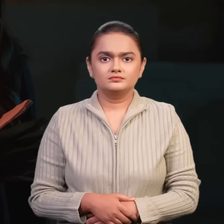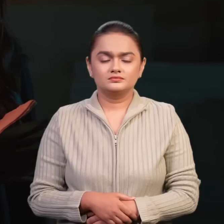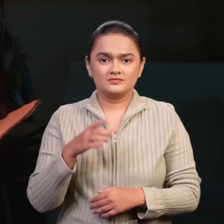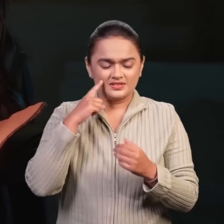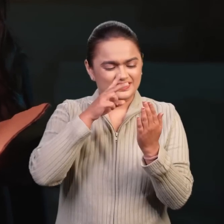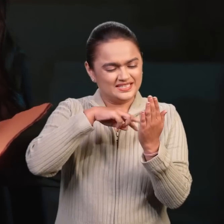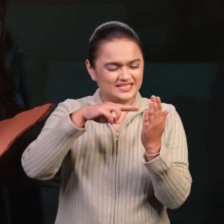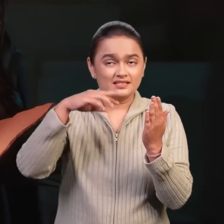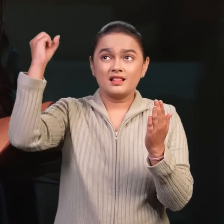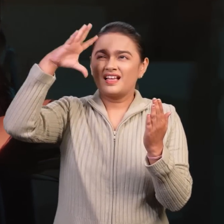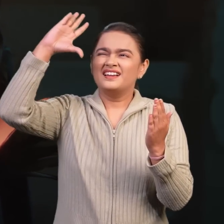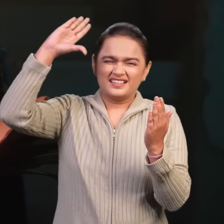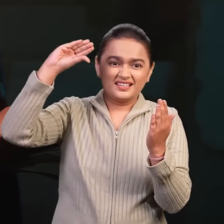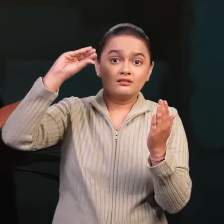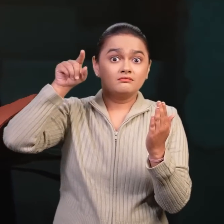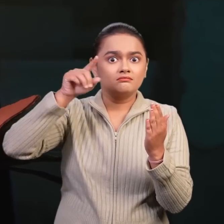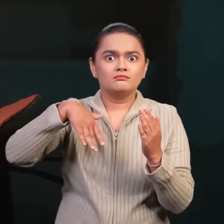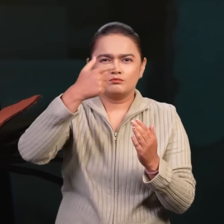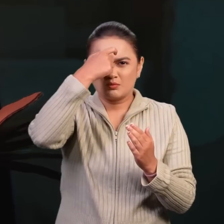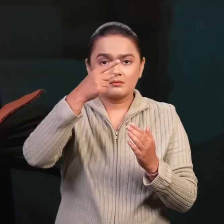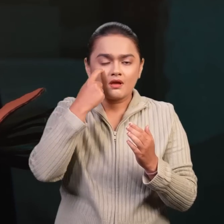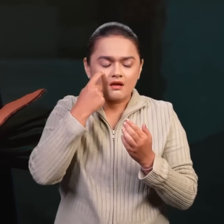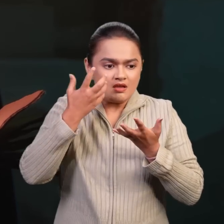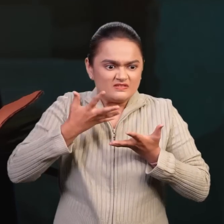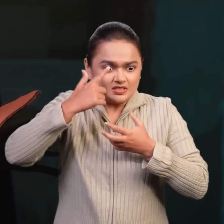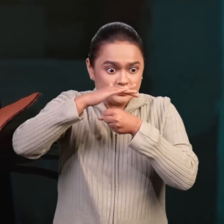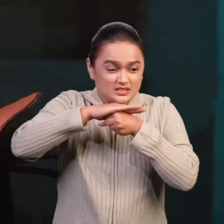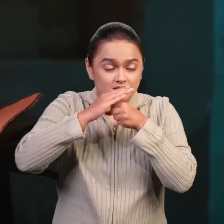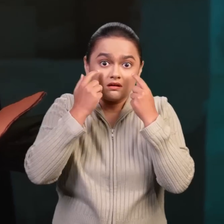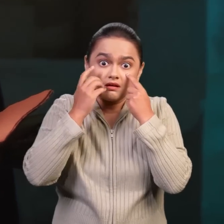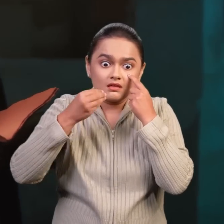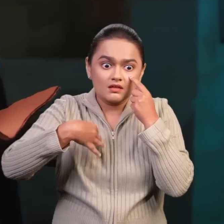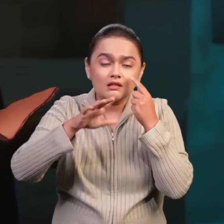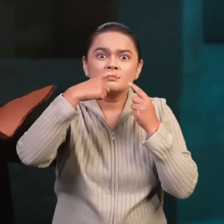Reading in dim light is going to cause an eye strain and your eyes will complain.